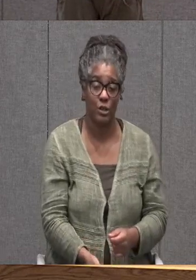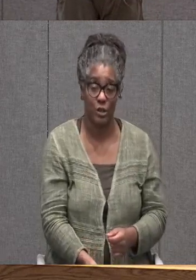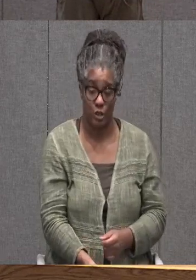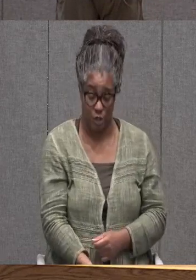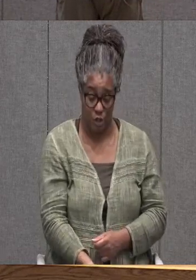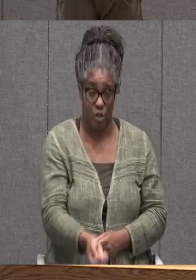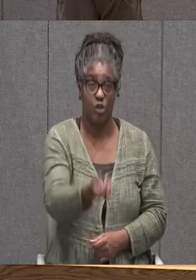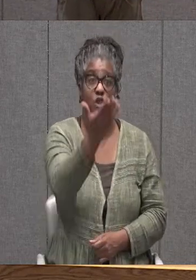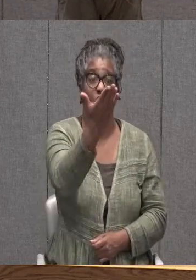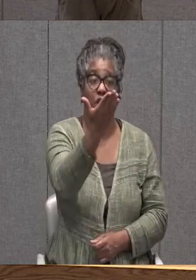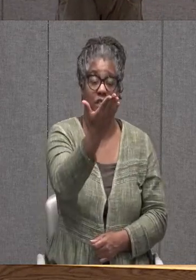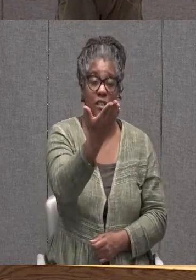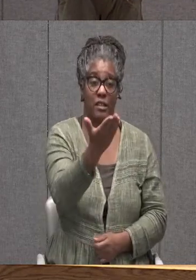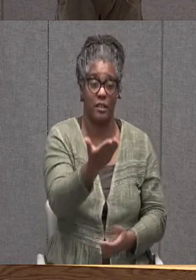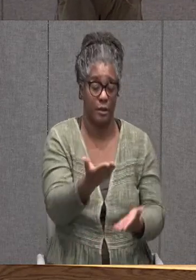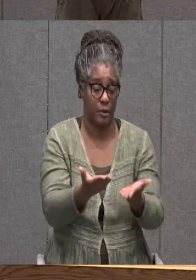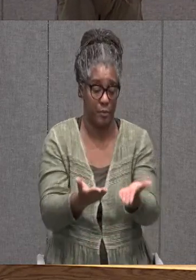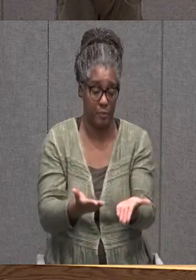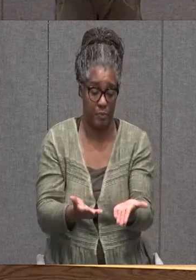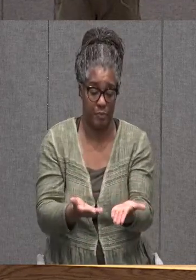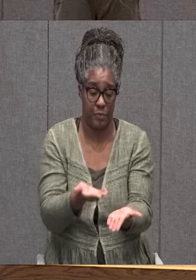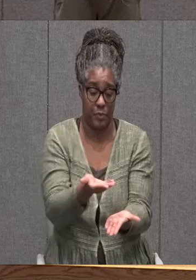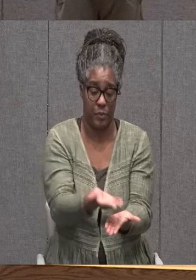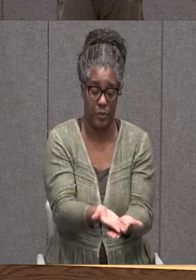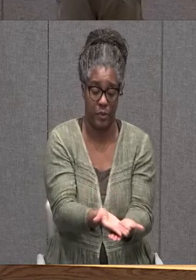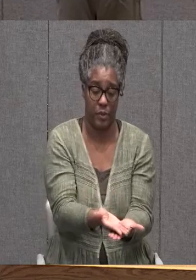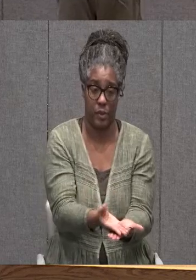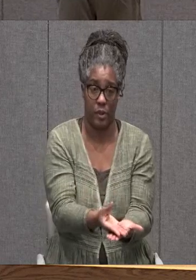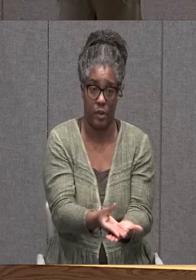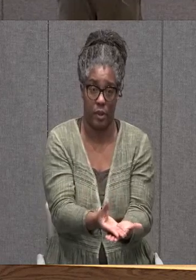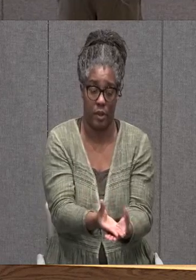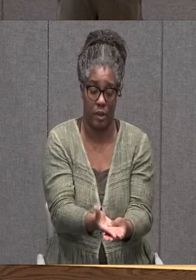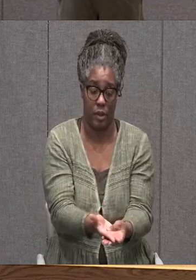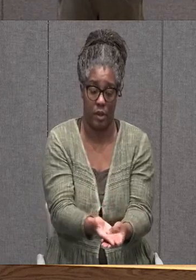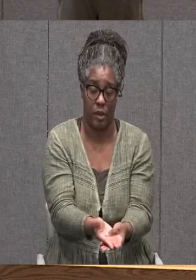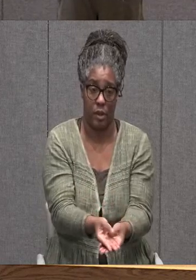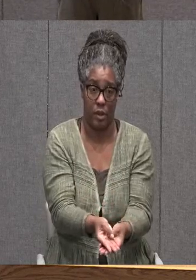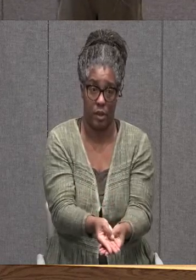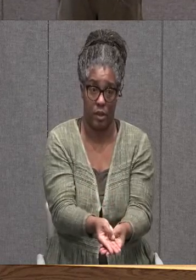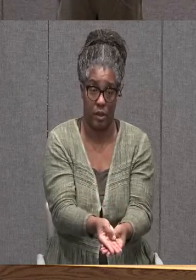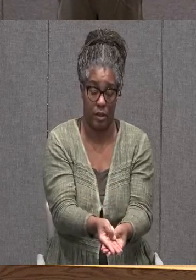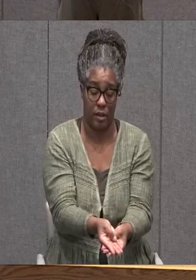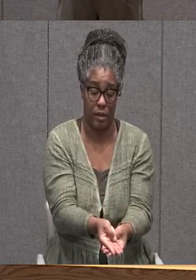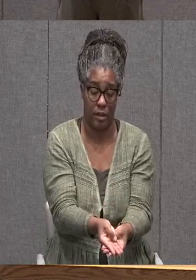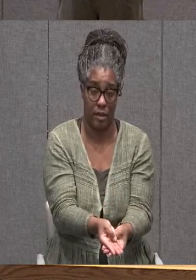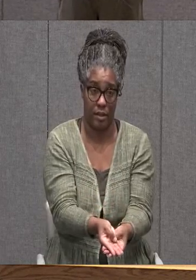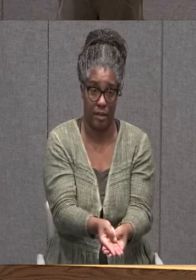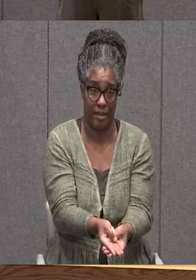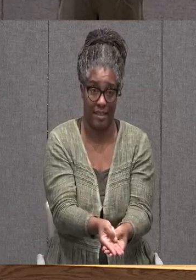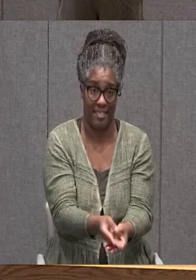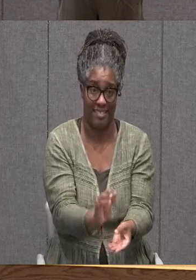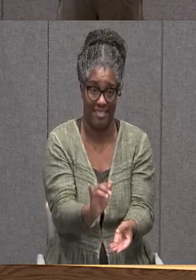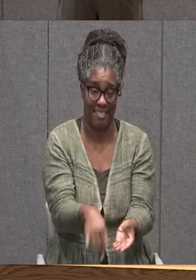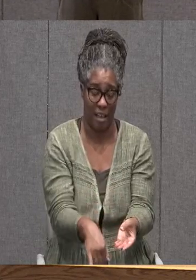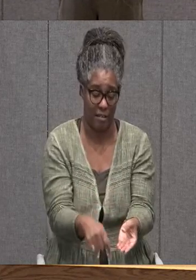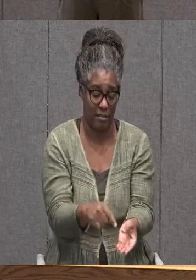pancake, pancake, sausages, then so you have one hand, second hand, roll your thumbs together.